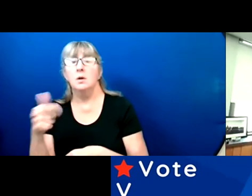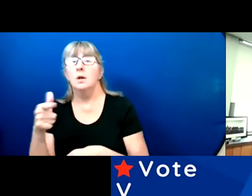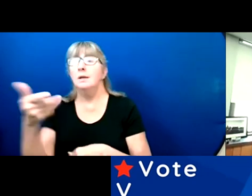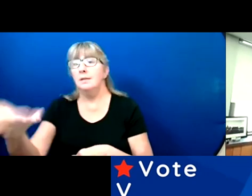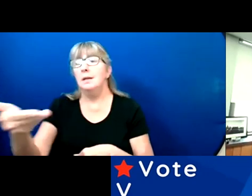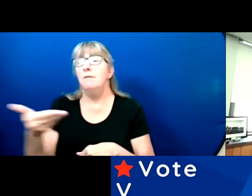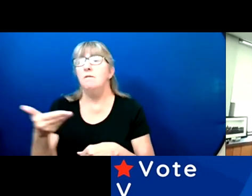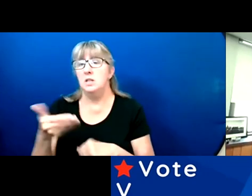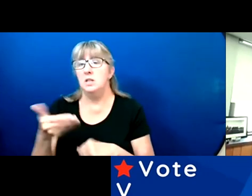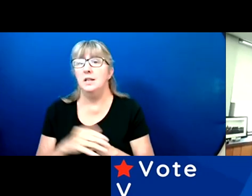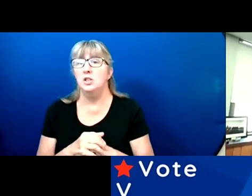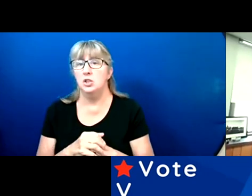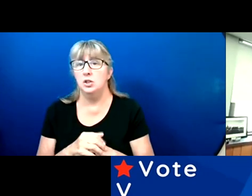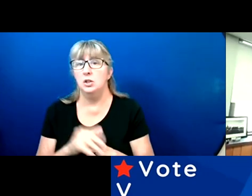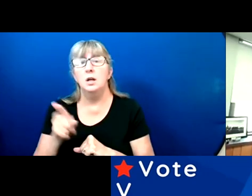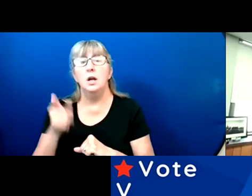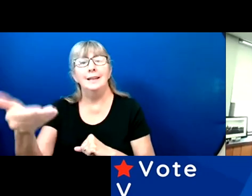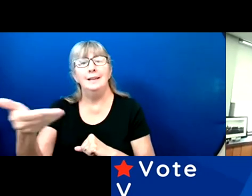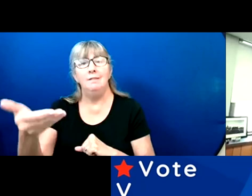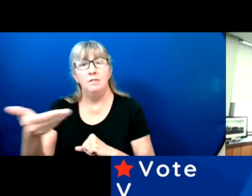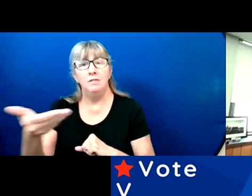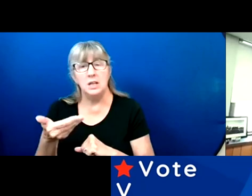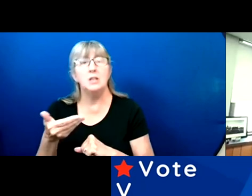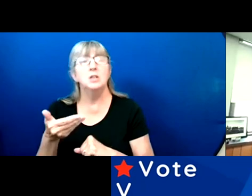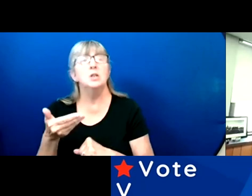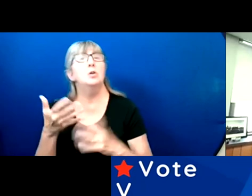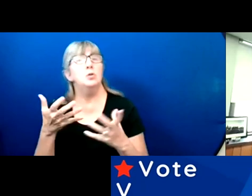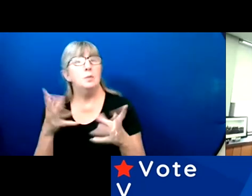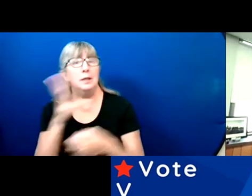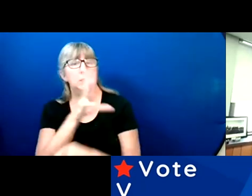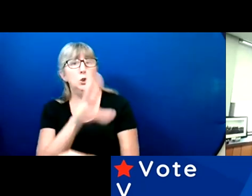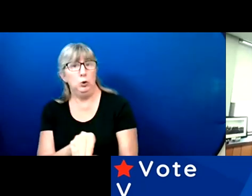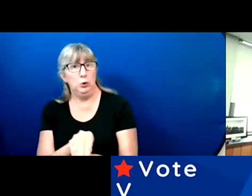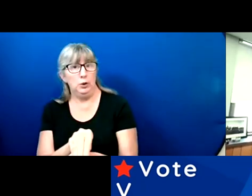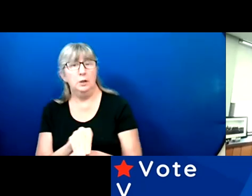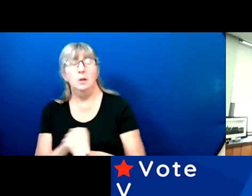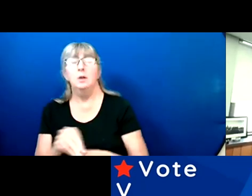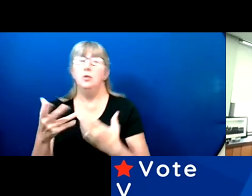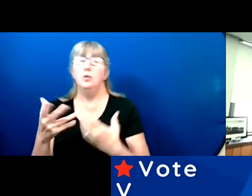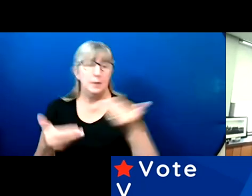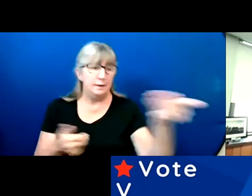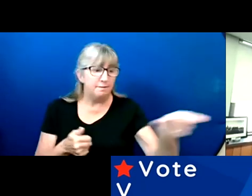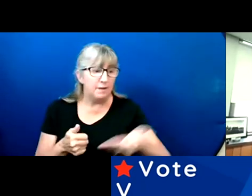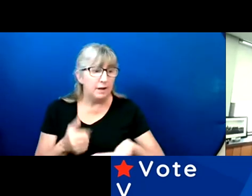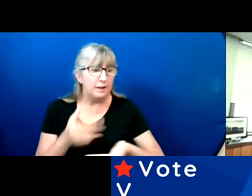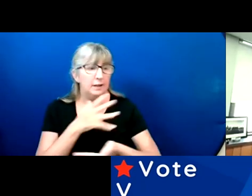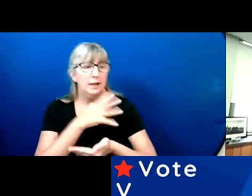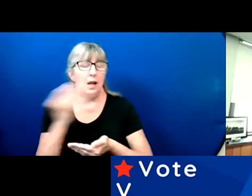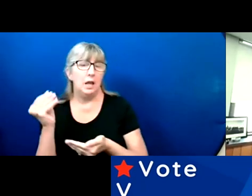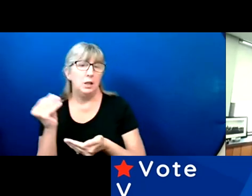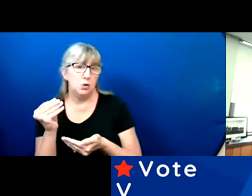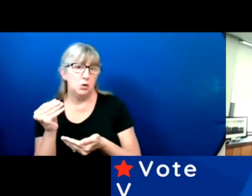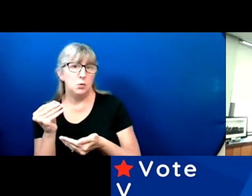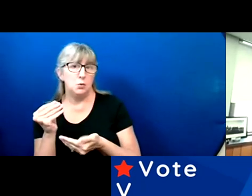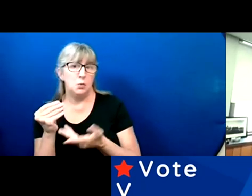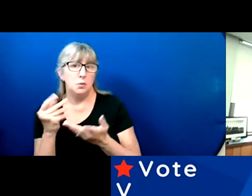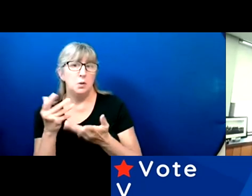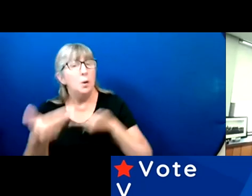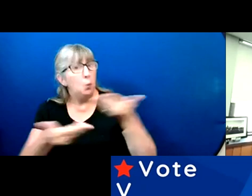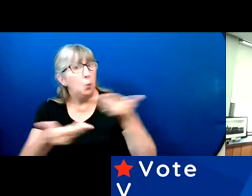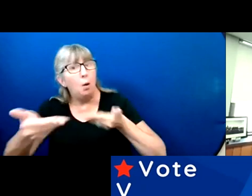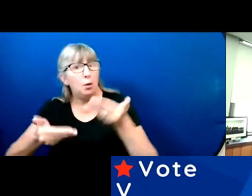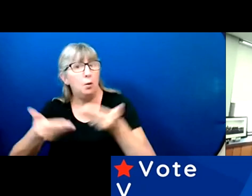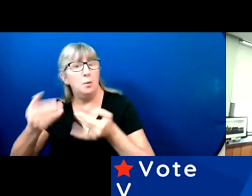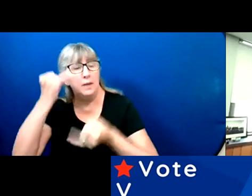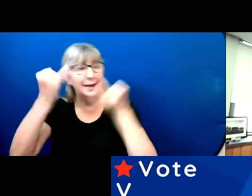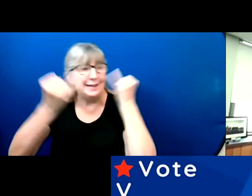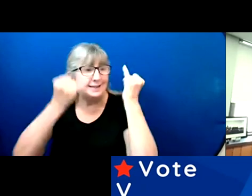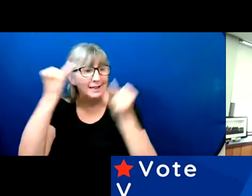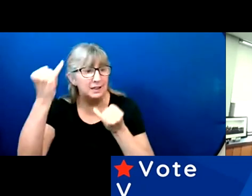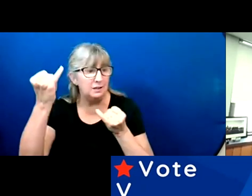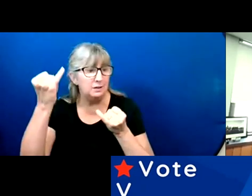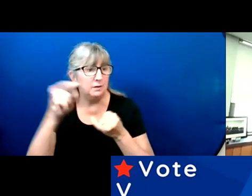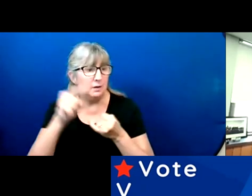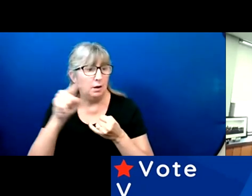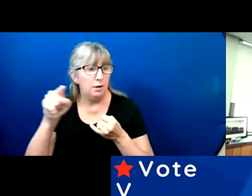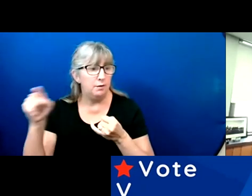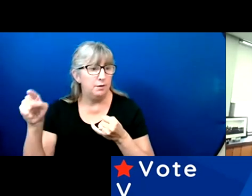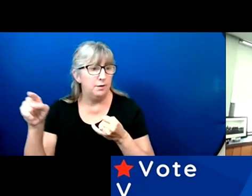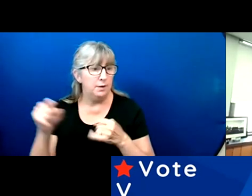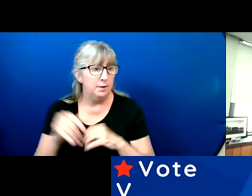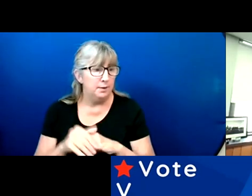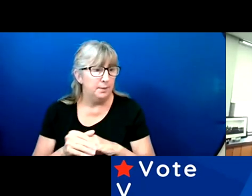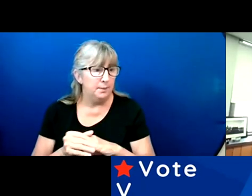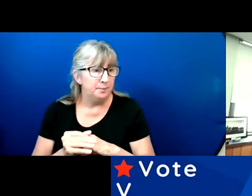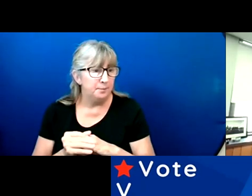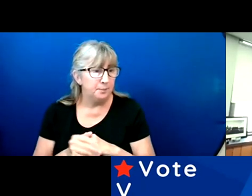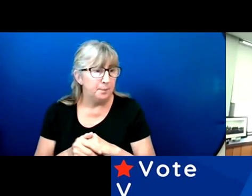An invitation to be included, to be invited, and to welcome the ideas of the individual